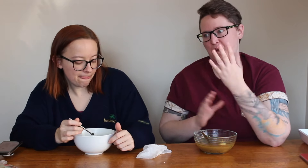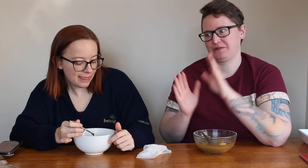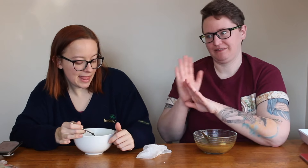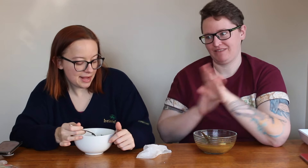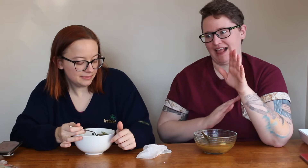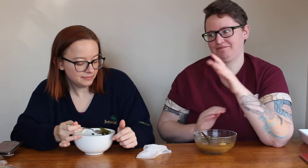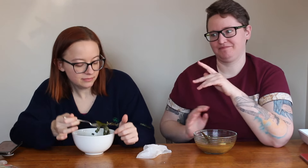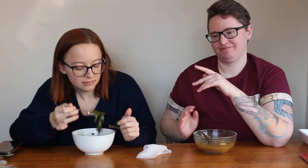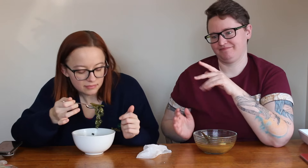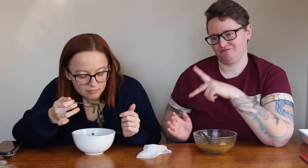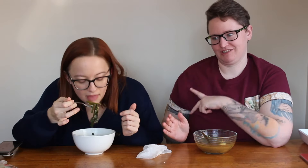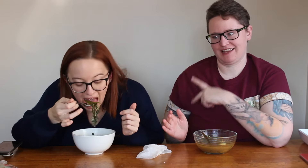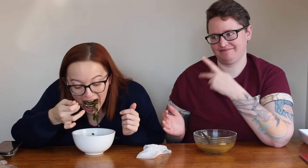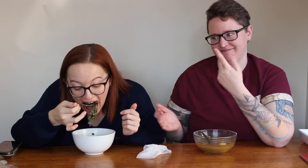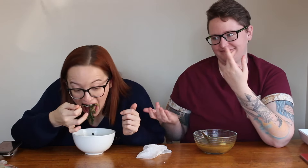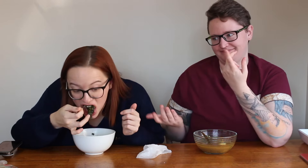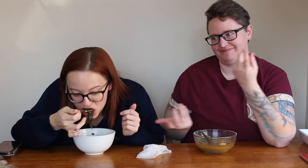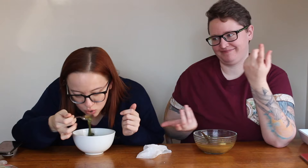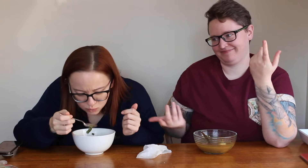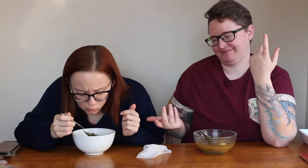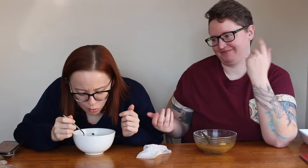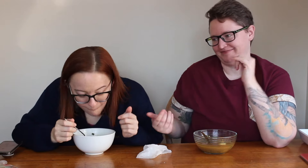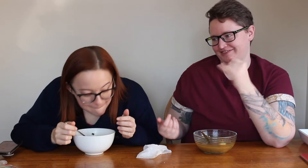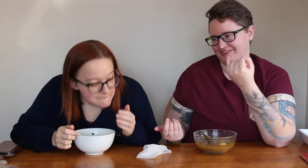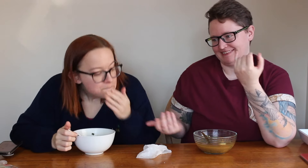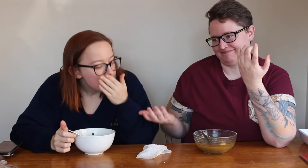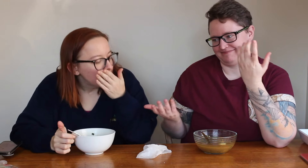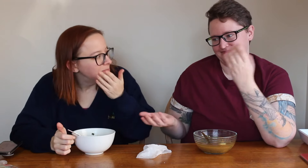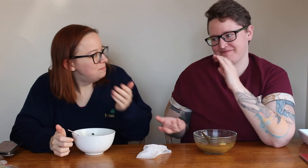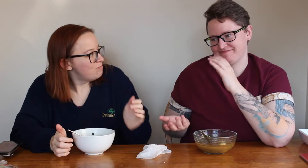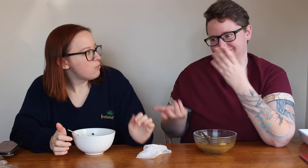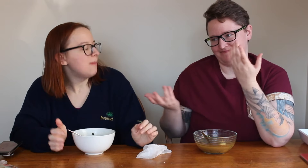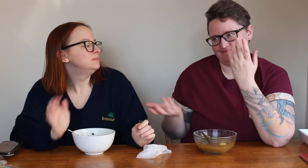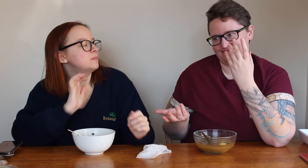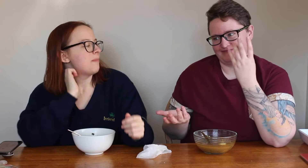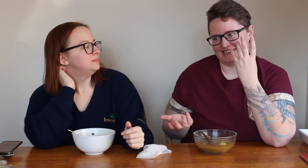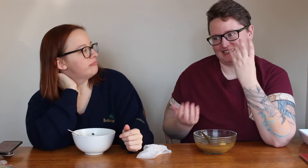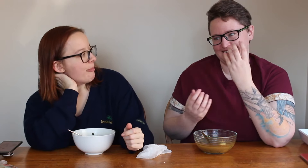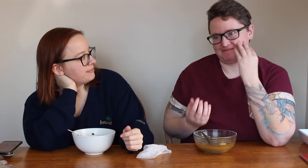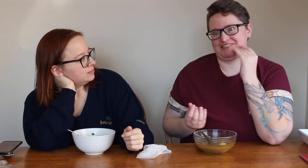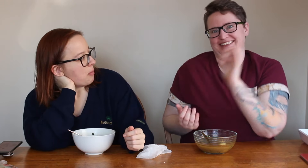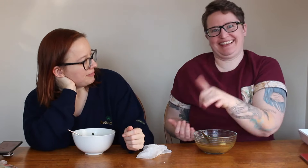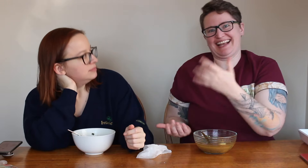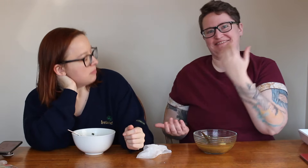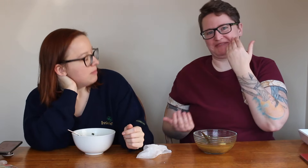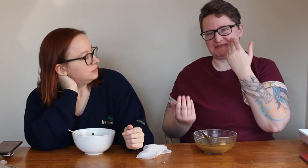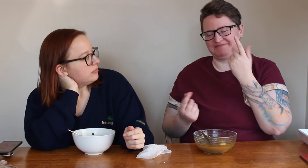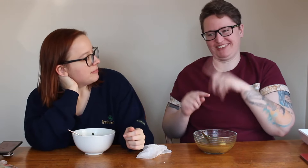I don't know, just I guess just having that bond with a child. Like with Mikko, I mean